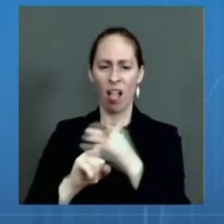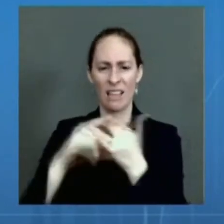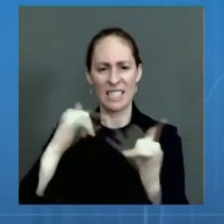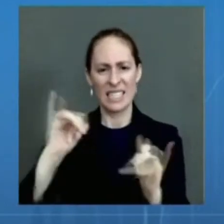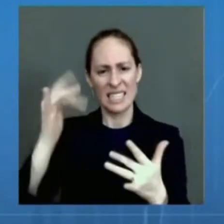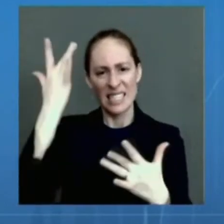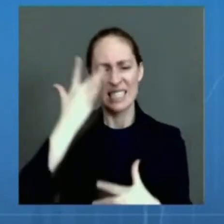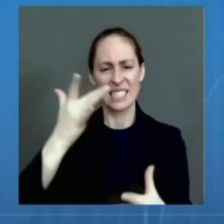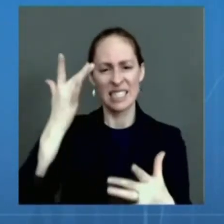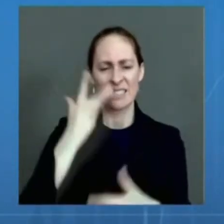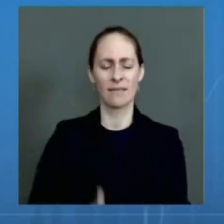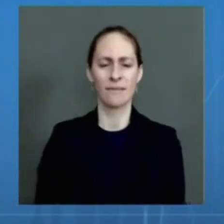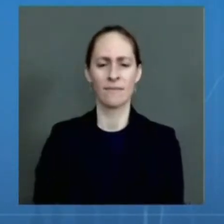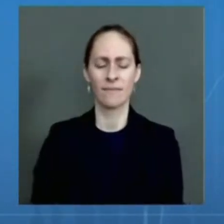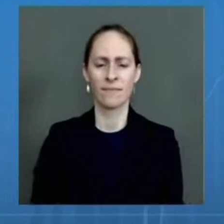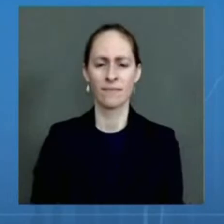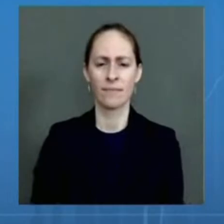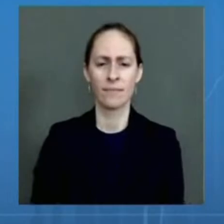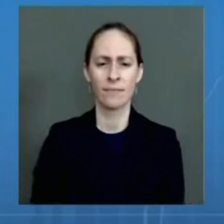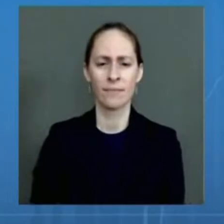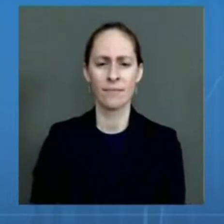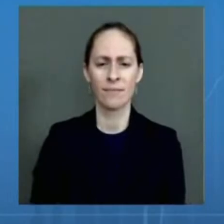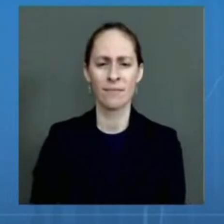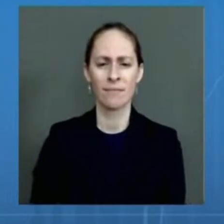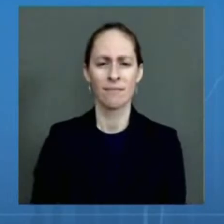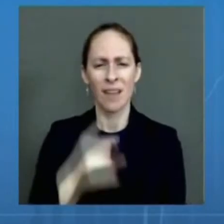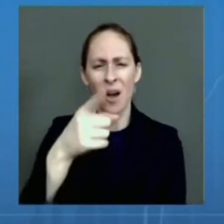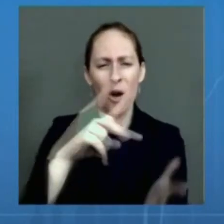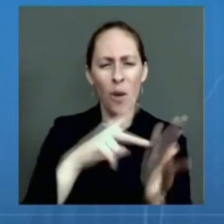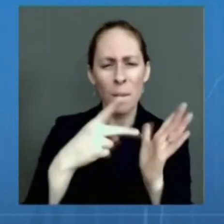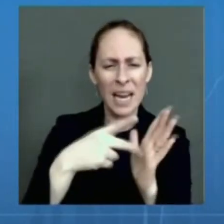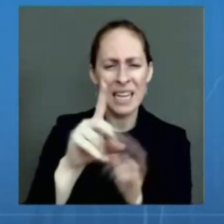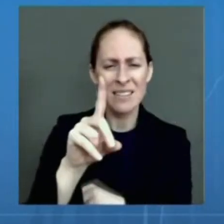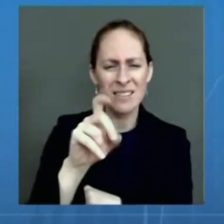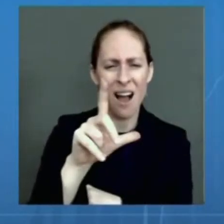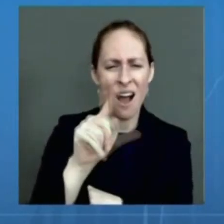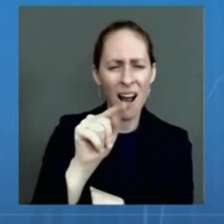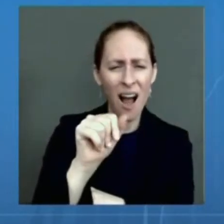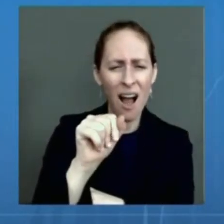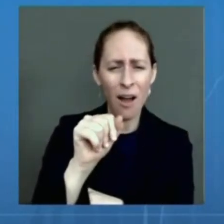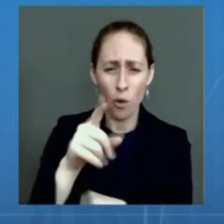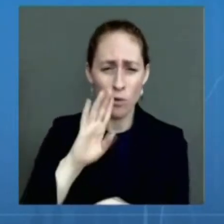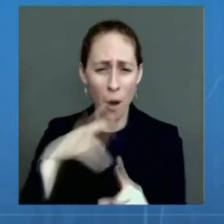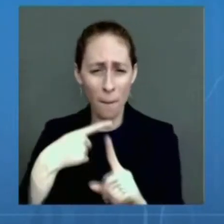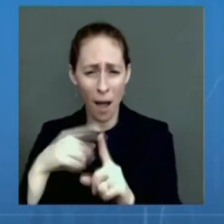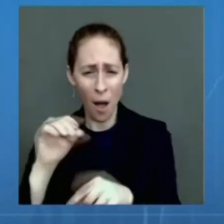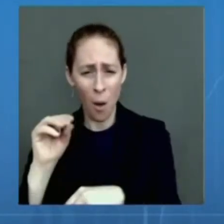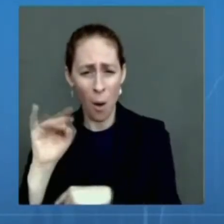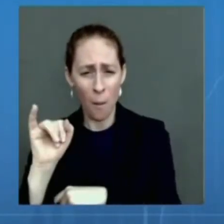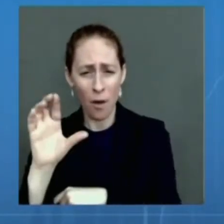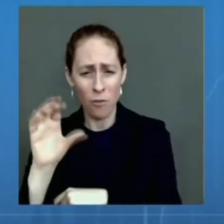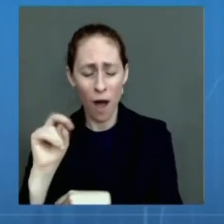DR. FAUCI? WELL I THINK YOU MEANT TO SAY OMICRON. YES.